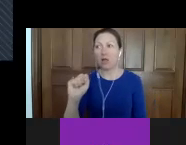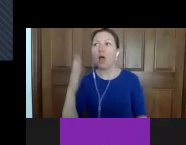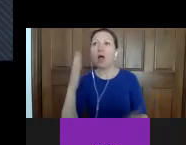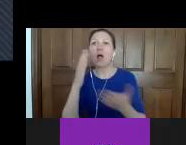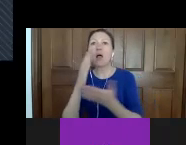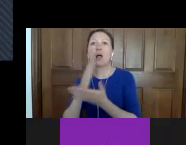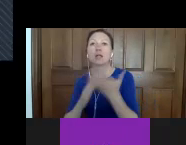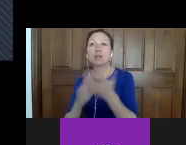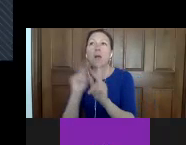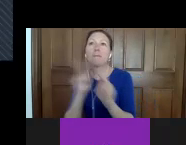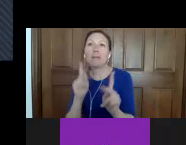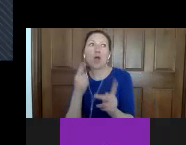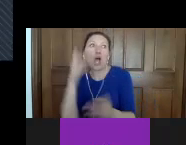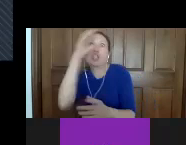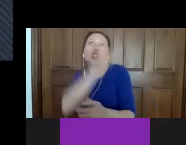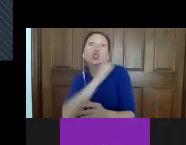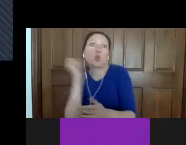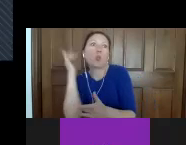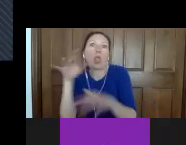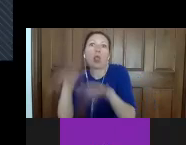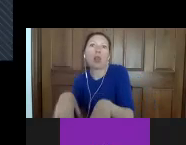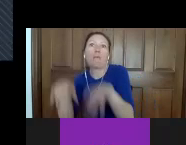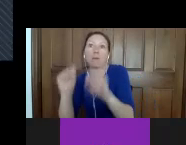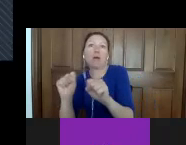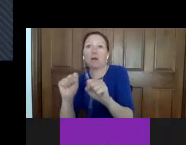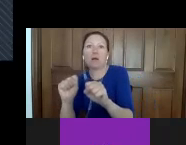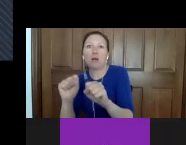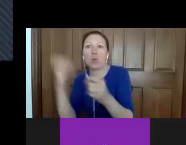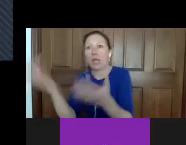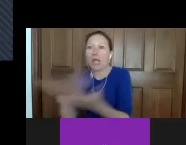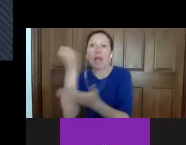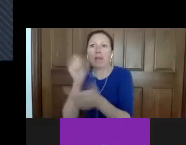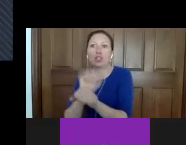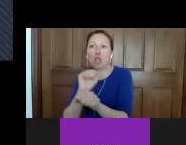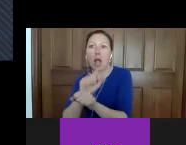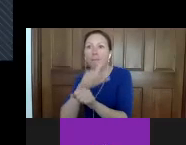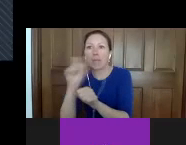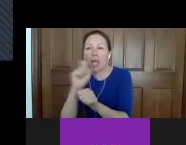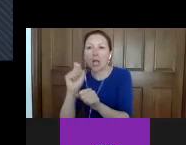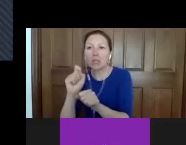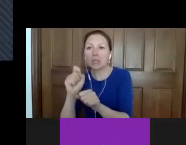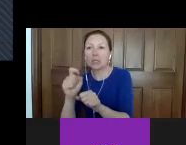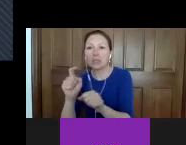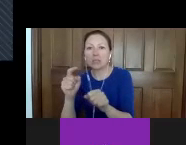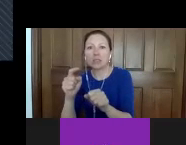class. No one ever got a job out of pity. Have you to make sure you're talking about